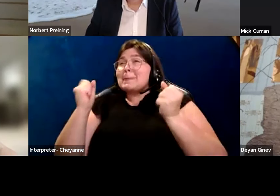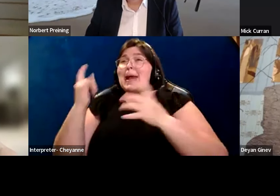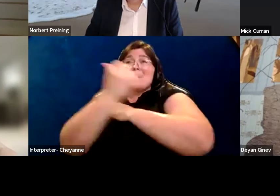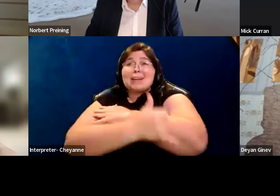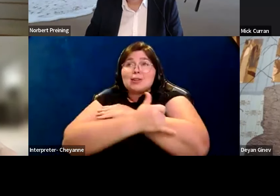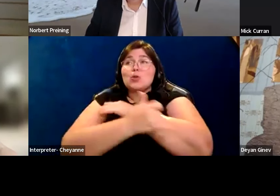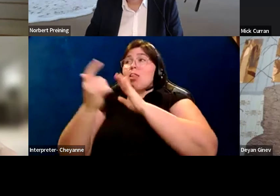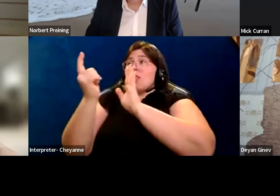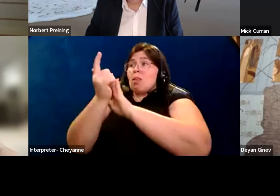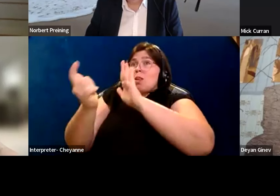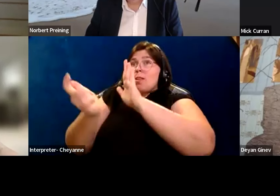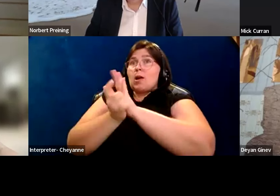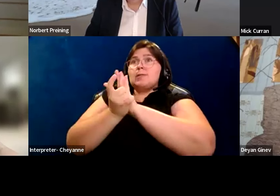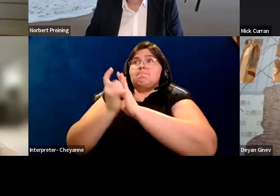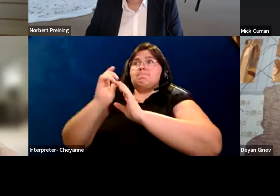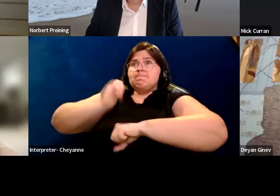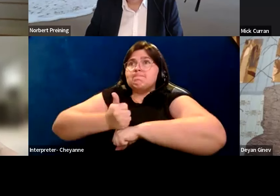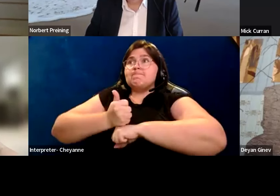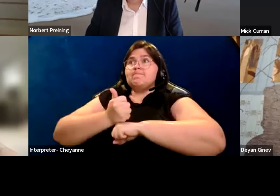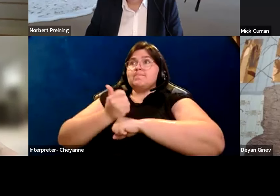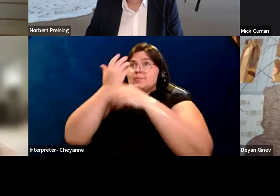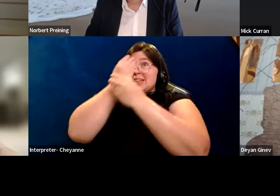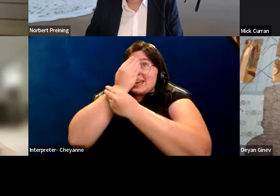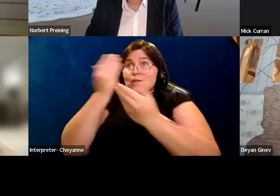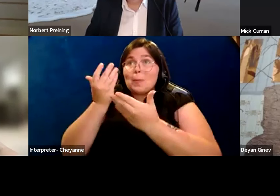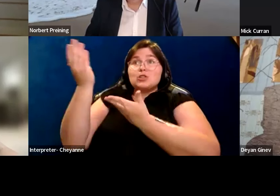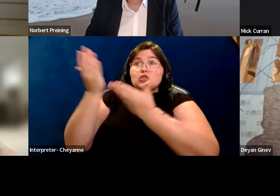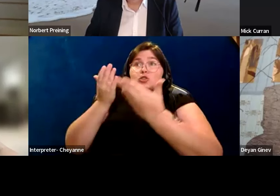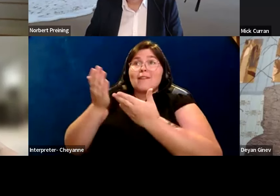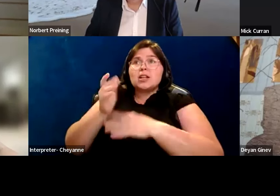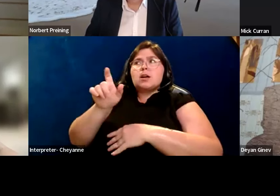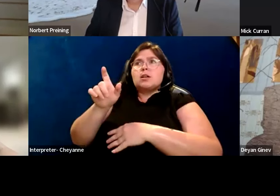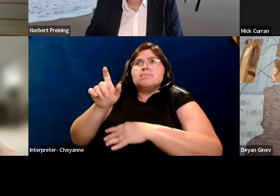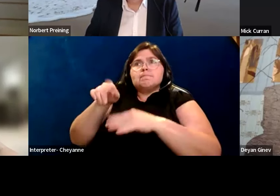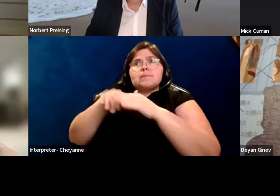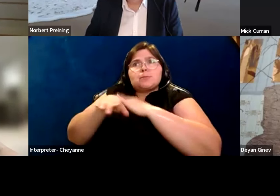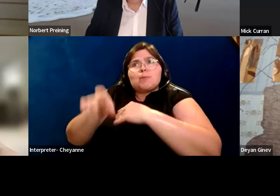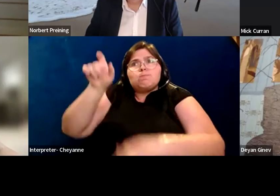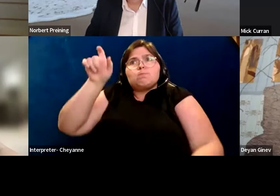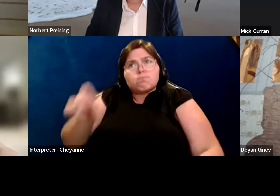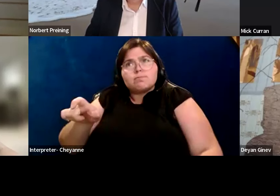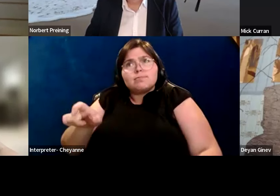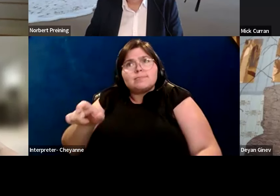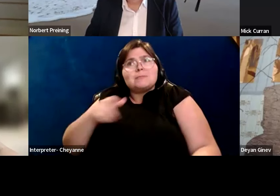that information and services should be accessible to everyone, no matter what their abilities are.